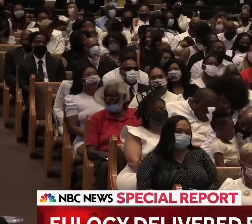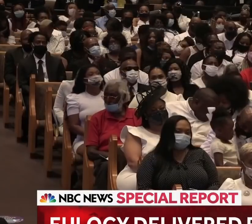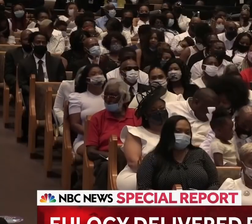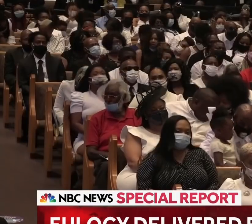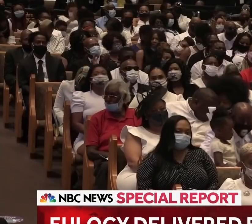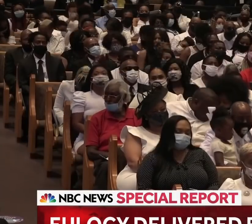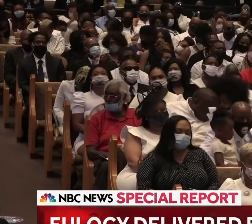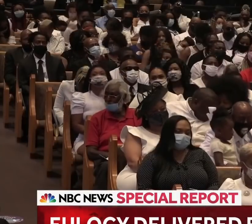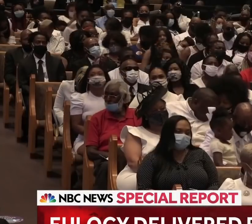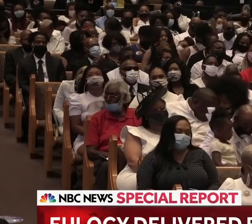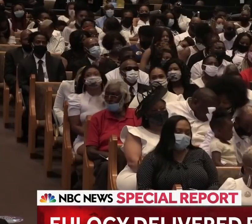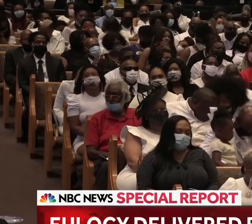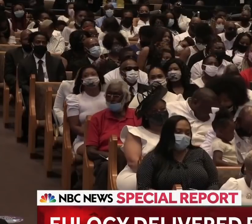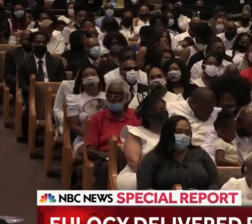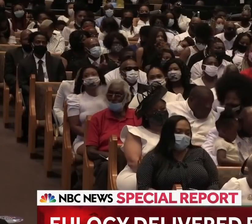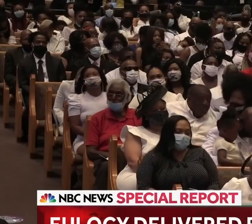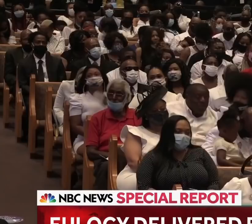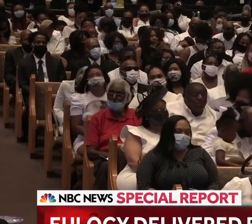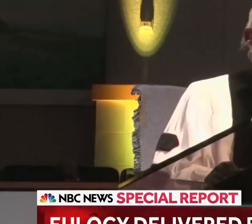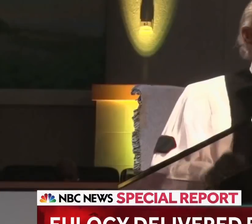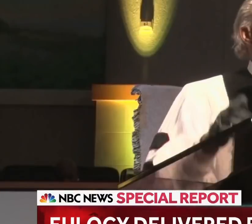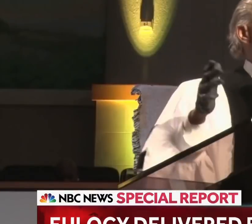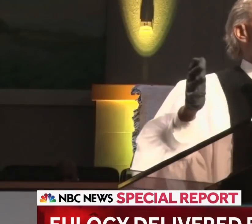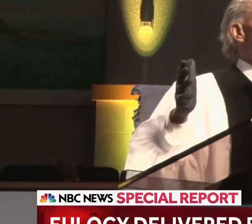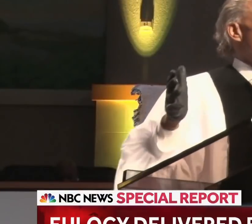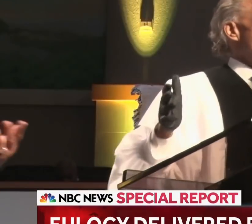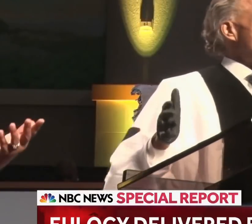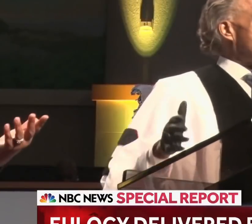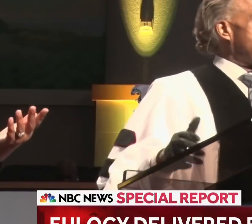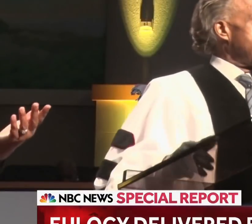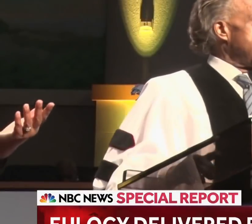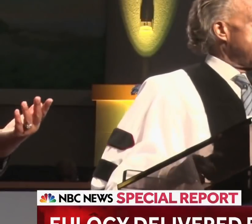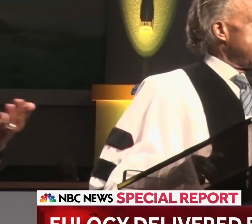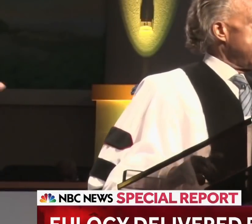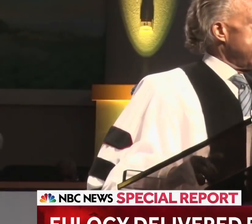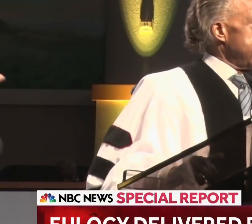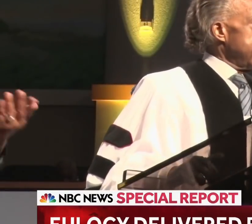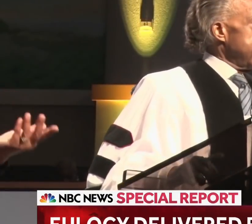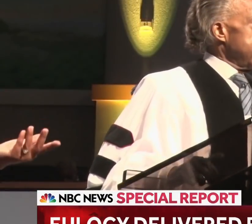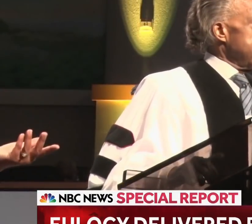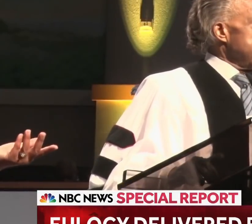EVEN HIGHER PRICE BECAUSE YOU KNOW BETTER AND YOU SWORE NOT TO DO THAT.